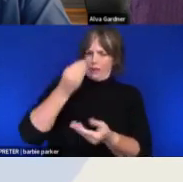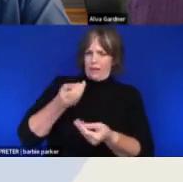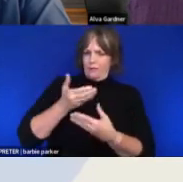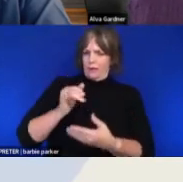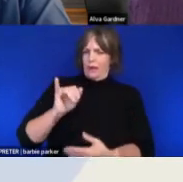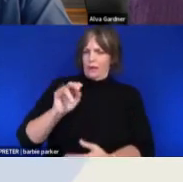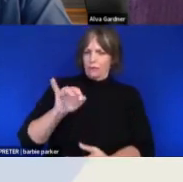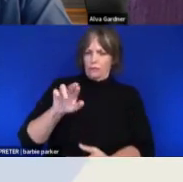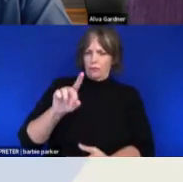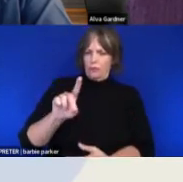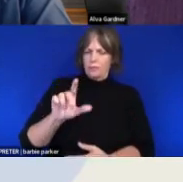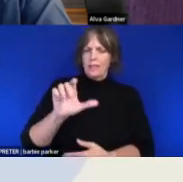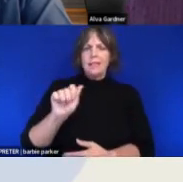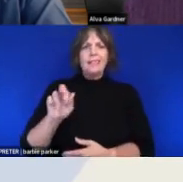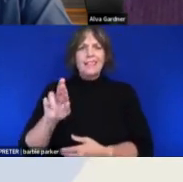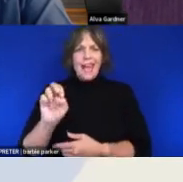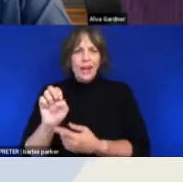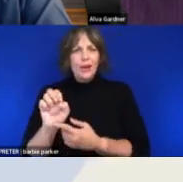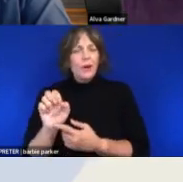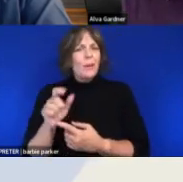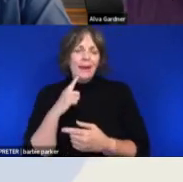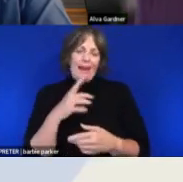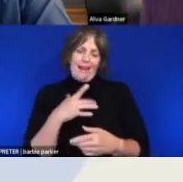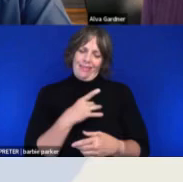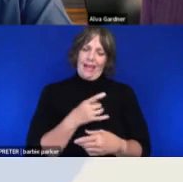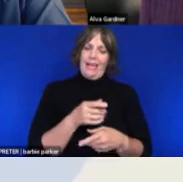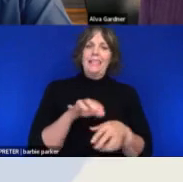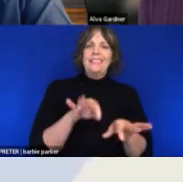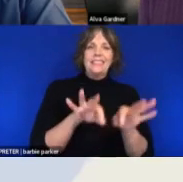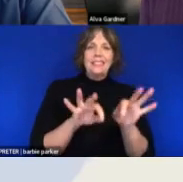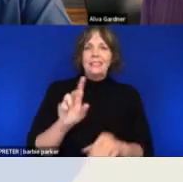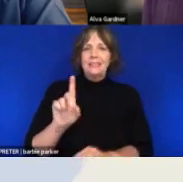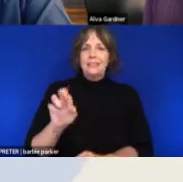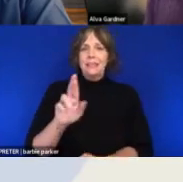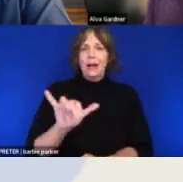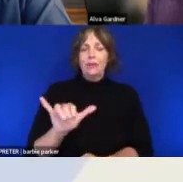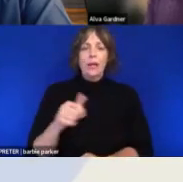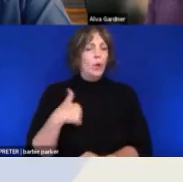discovery, because we may not be the caretaker for that, but we may be discovering it. What can